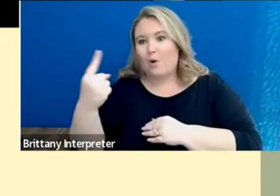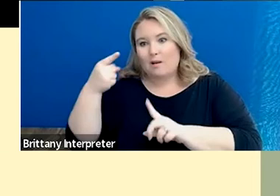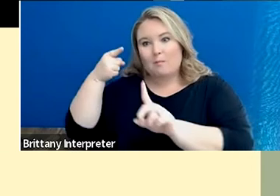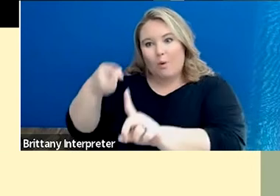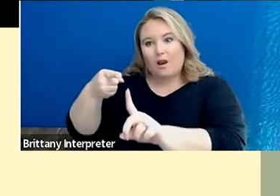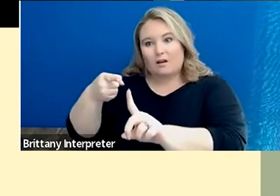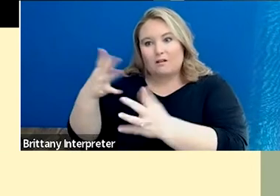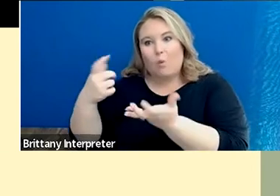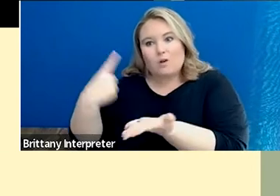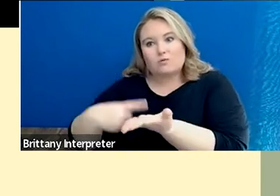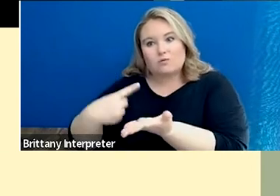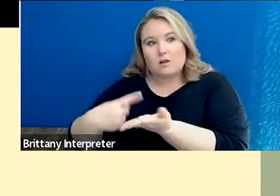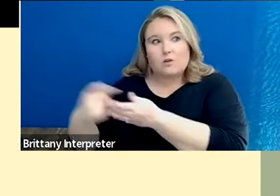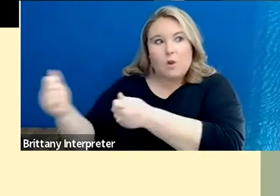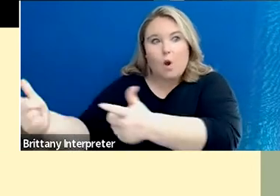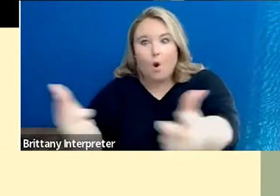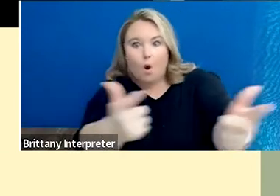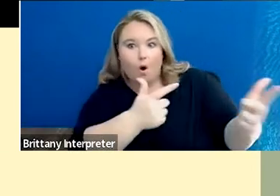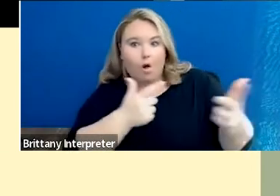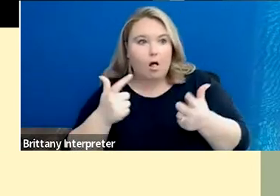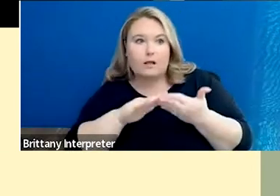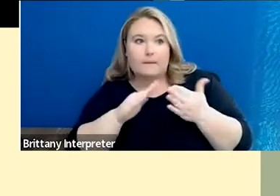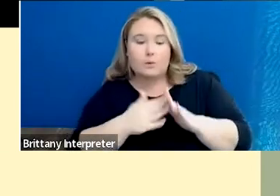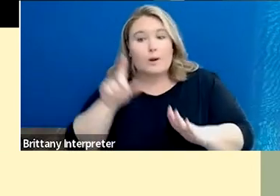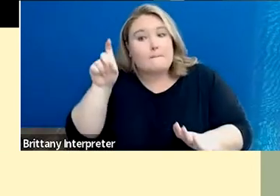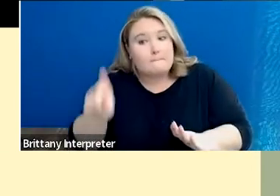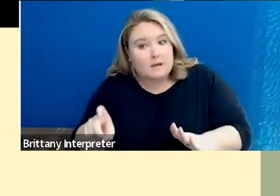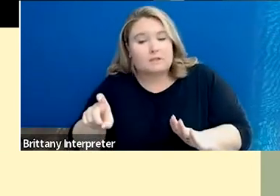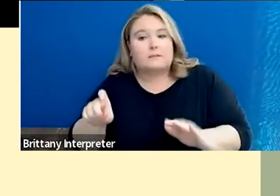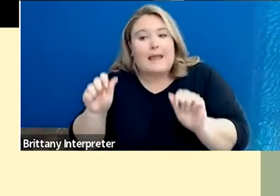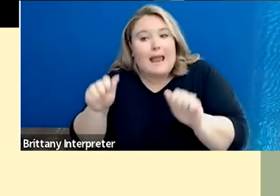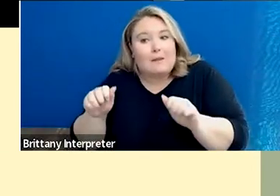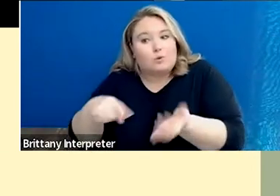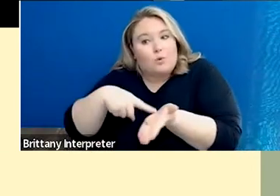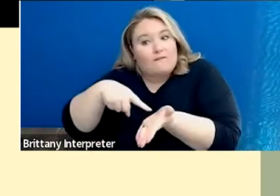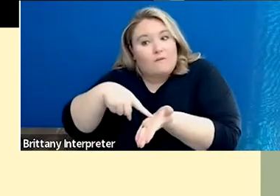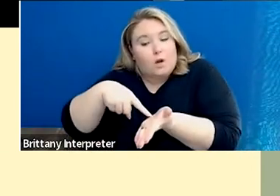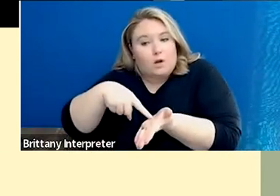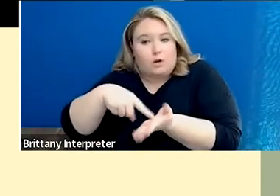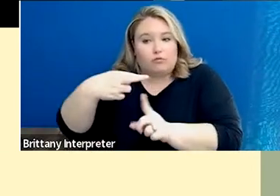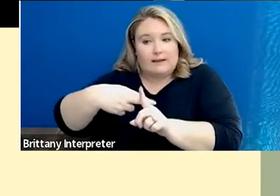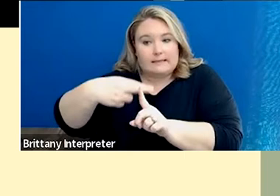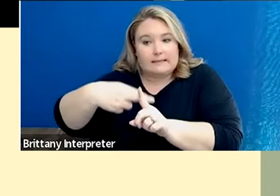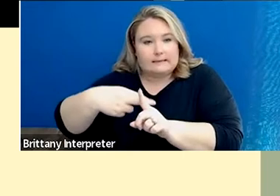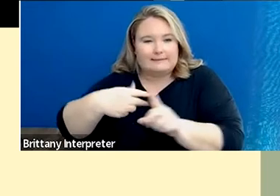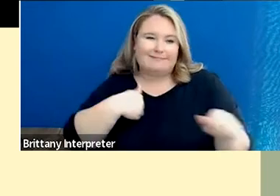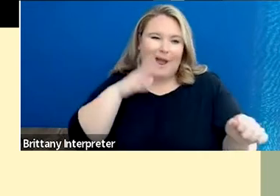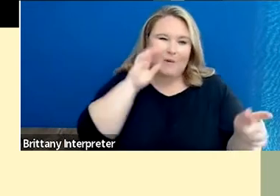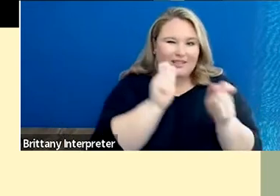that all communities must be affordable. My second key point is, and I'm gonna change around my presentation 'cause I remembered something.